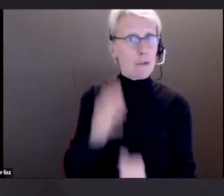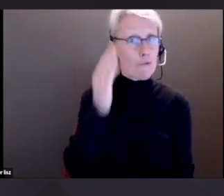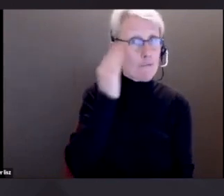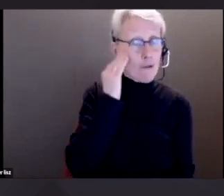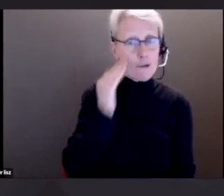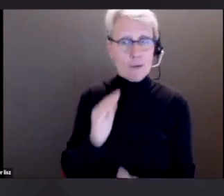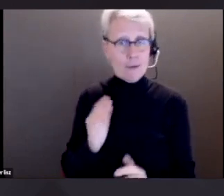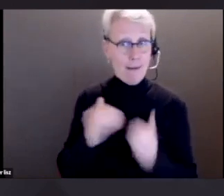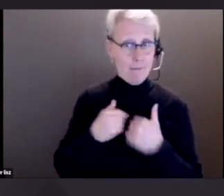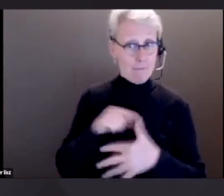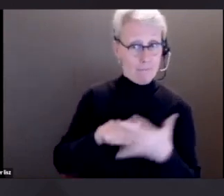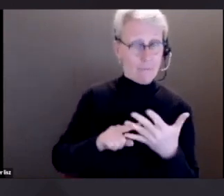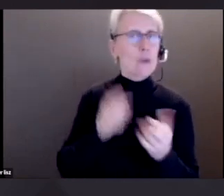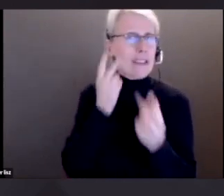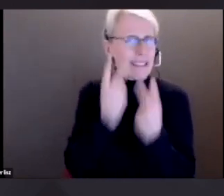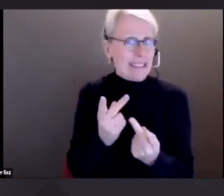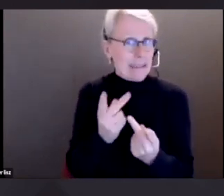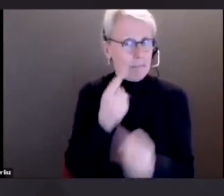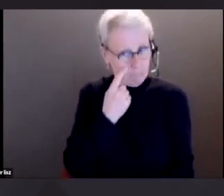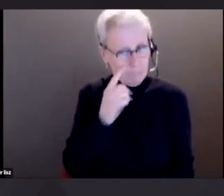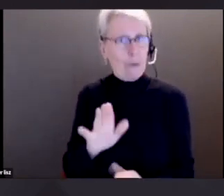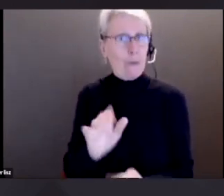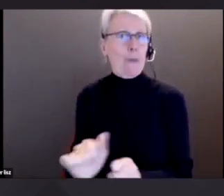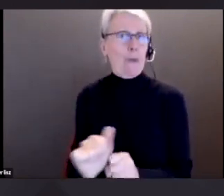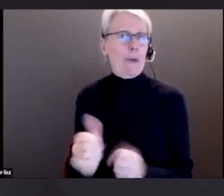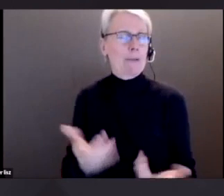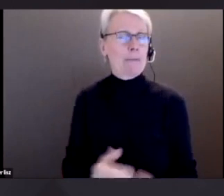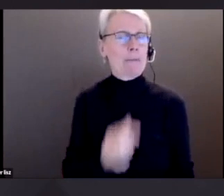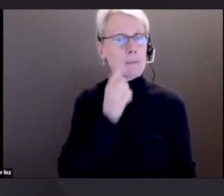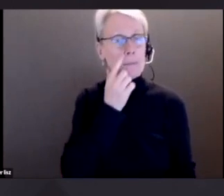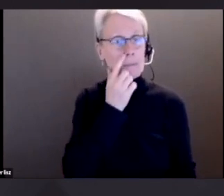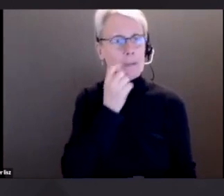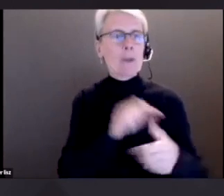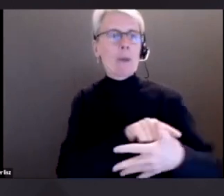Incorporating these considerations and strategies can create an inclusive